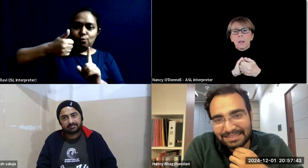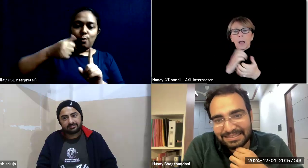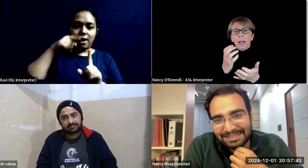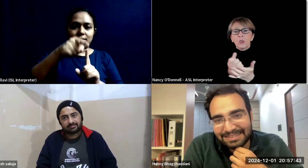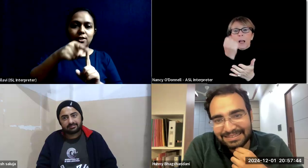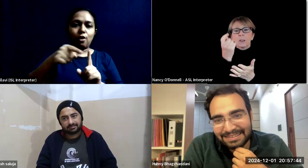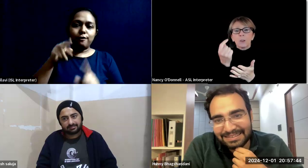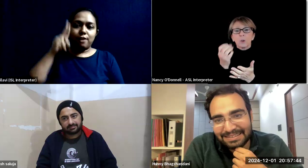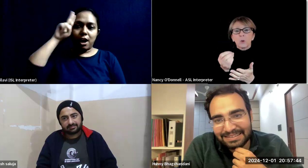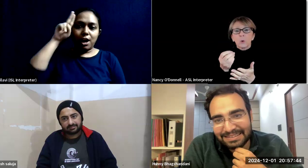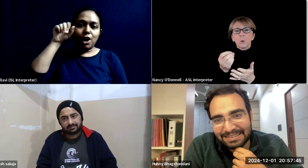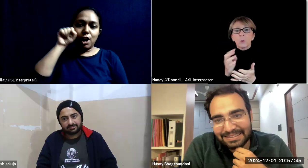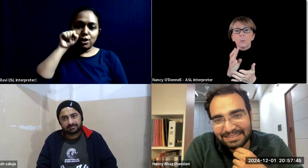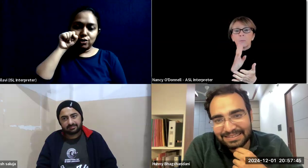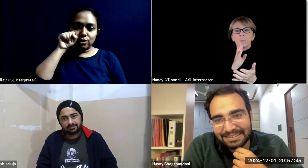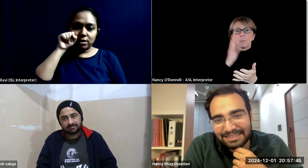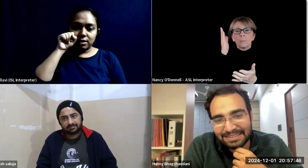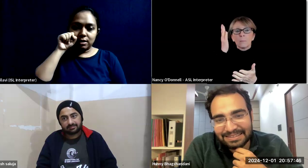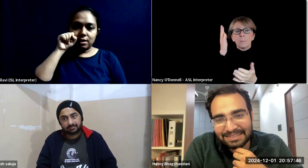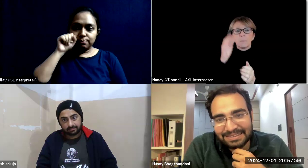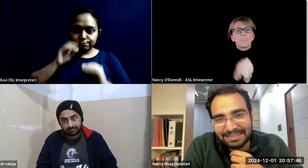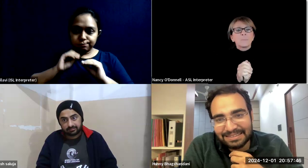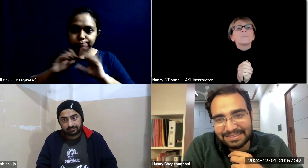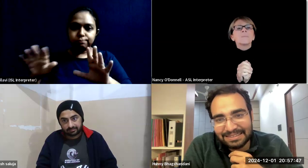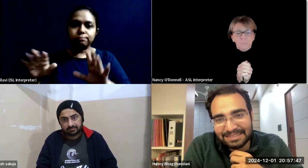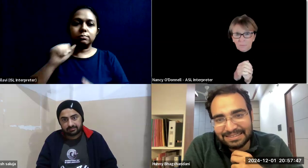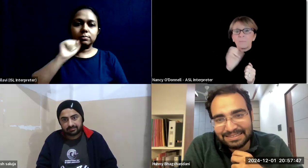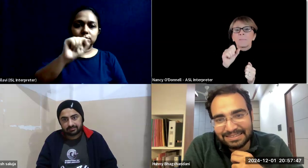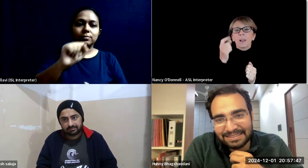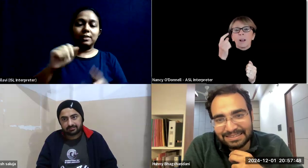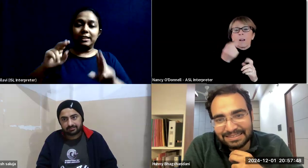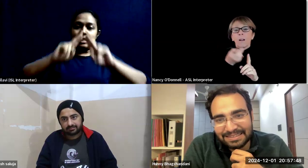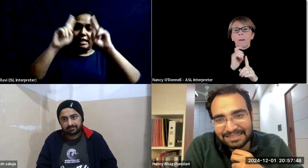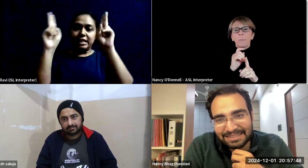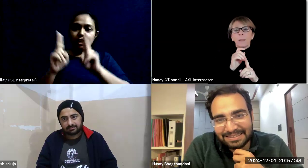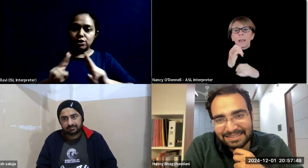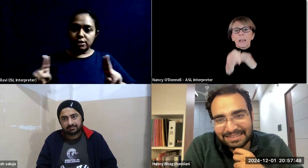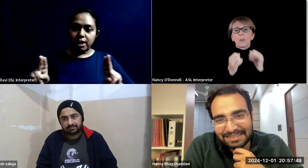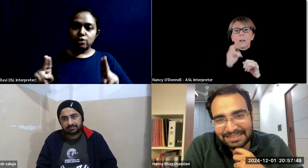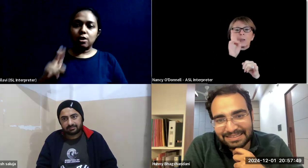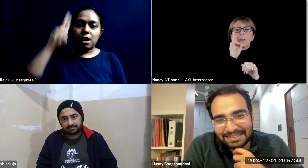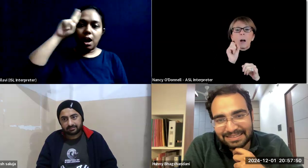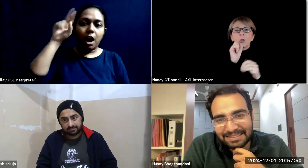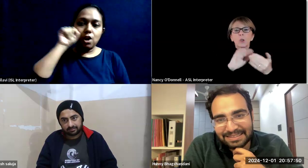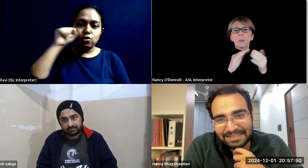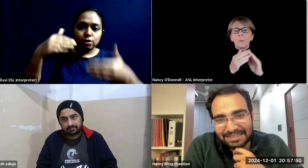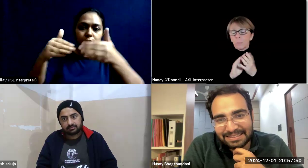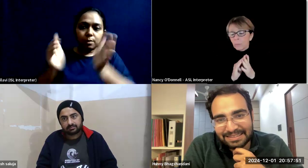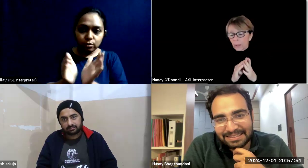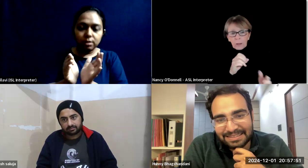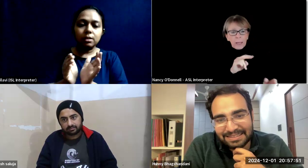a chance to say something on behalf of the international Usher community.